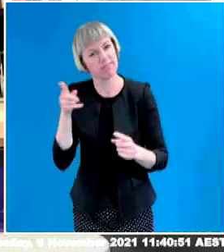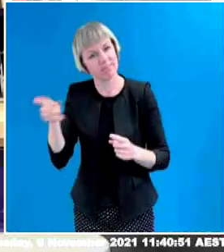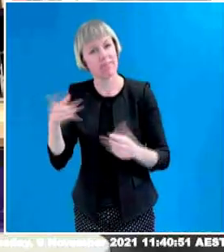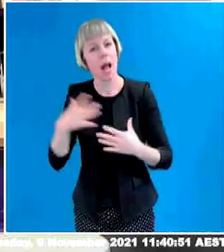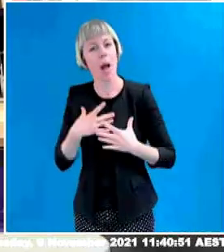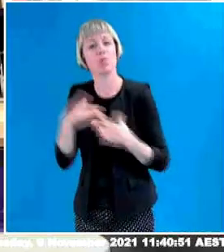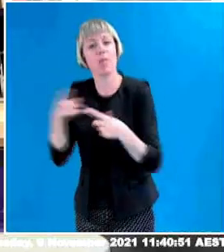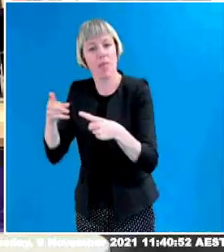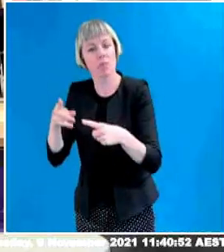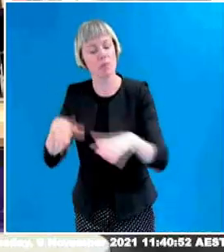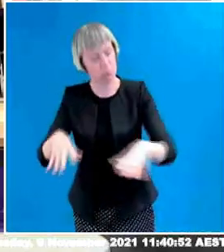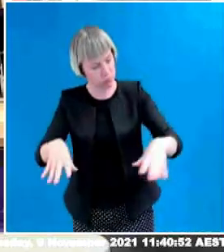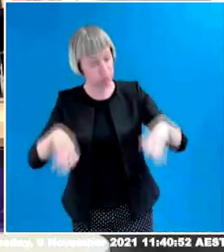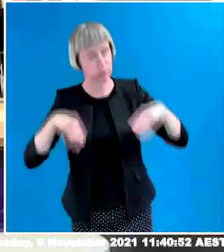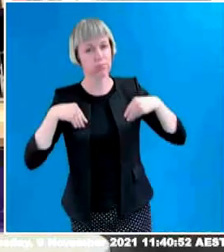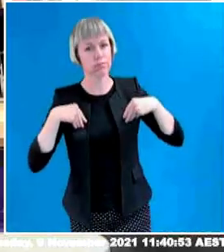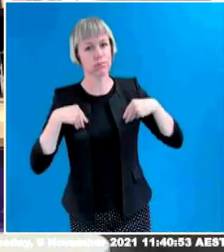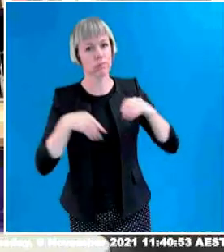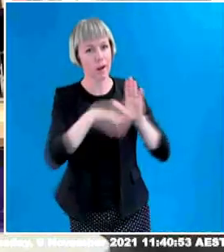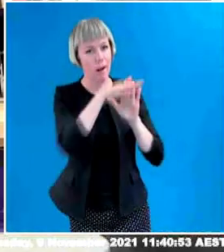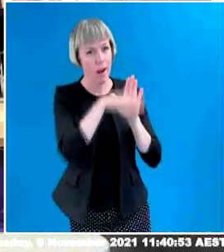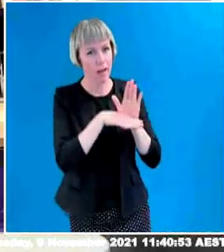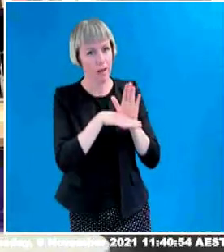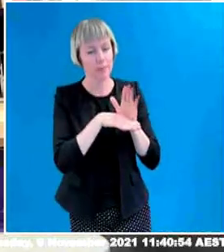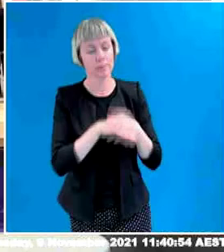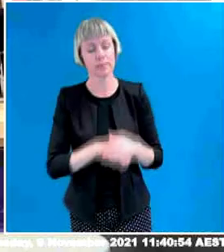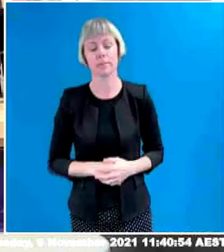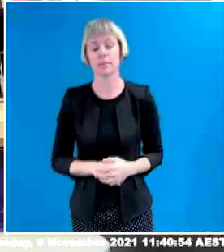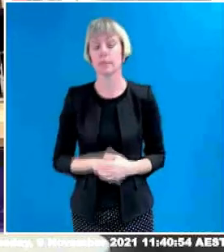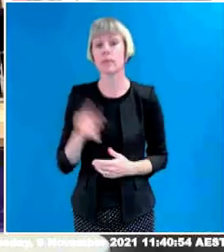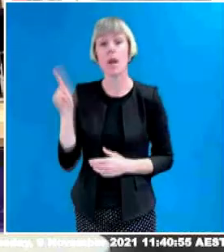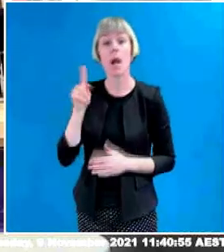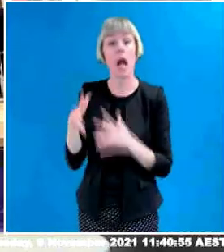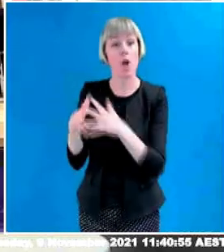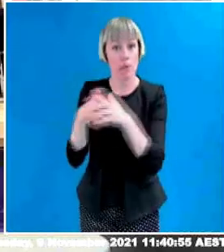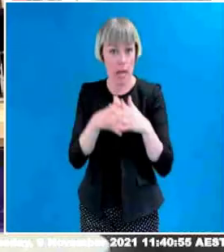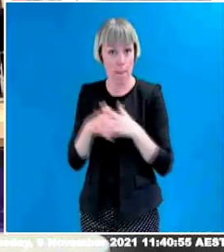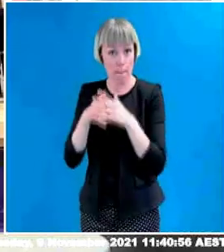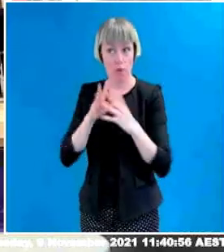The current US administration is moving more ahead in this area.